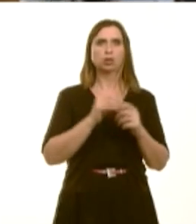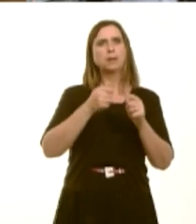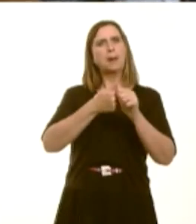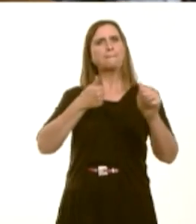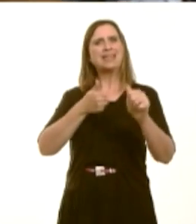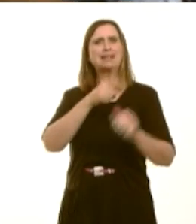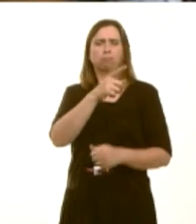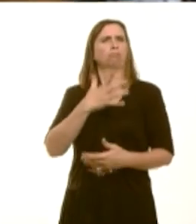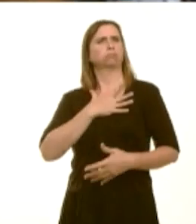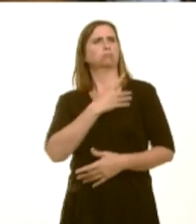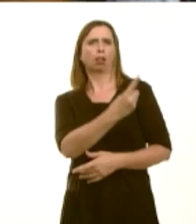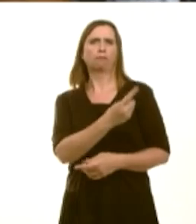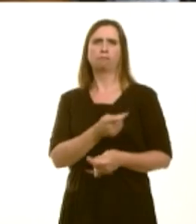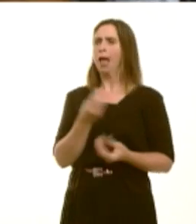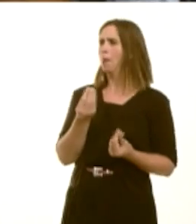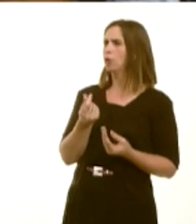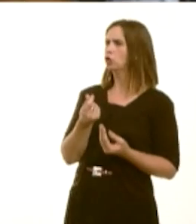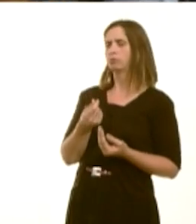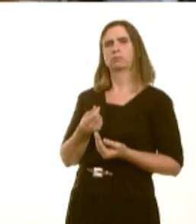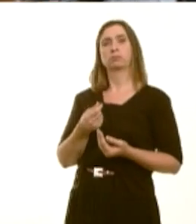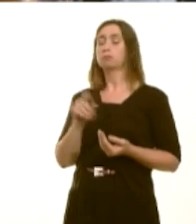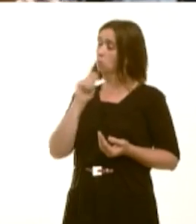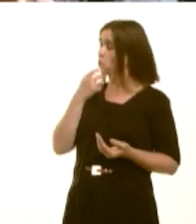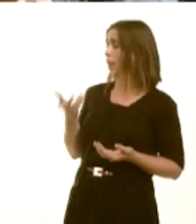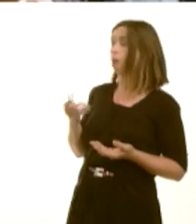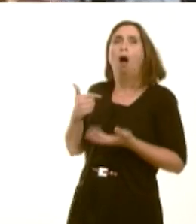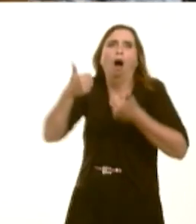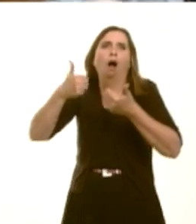they can charge whatever they want knowing that theyíll get paid whatever they want.